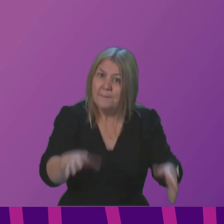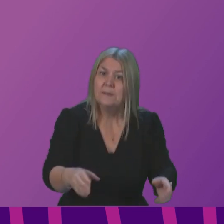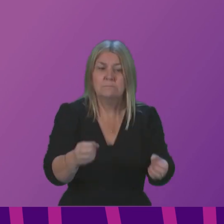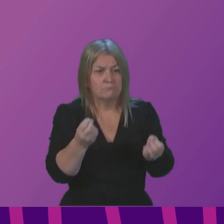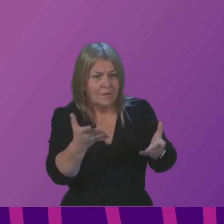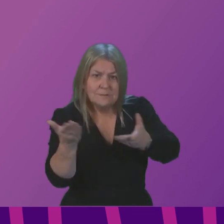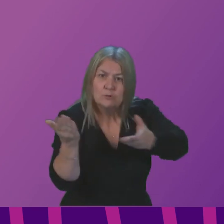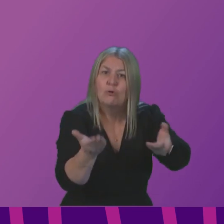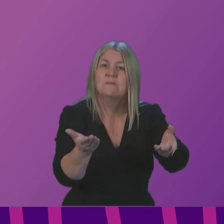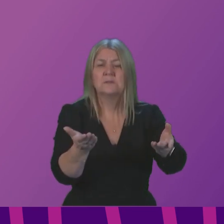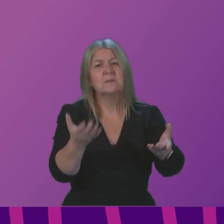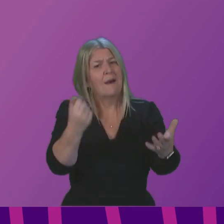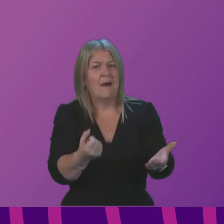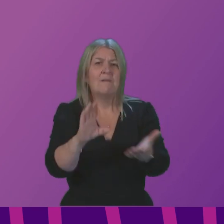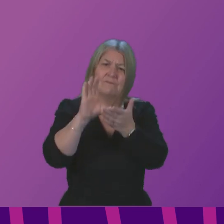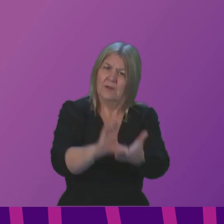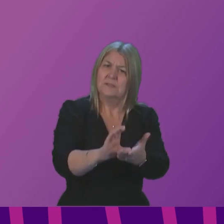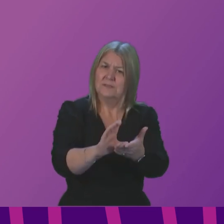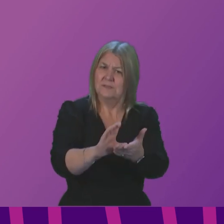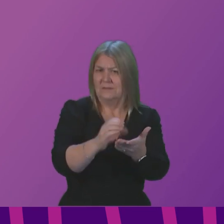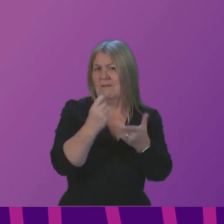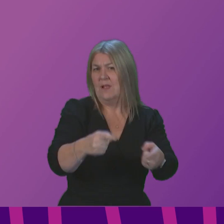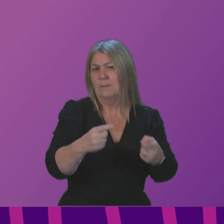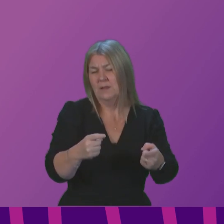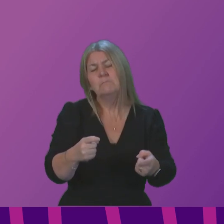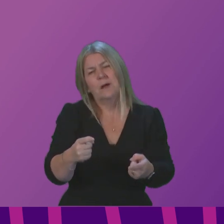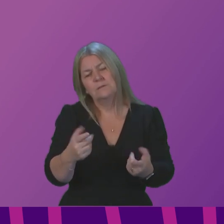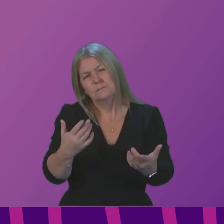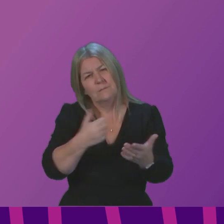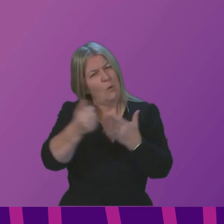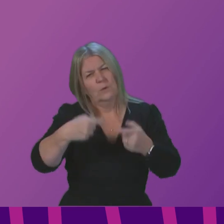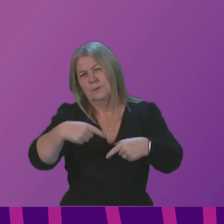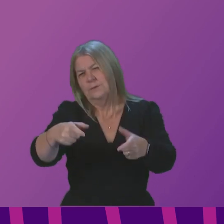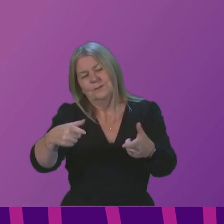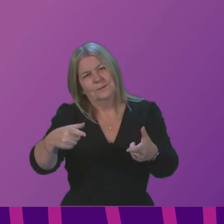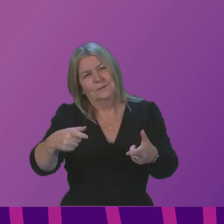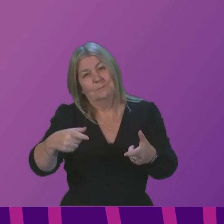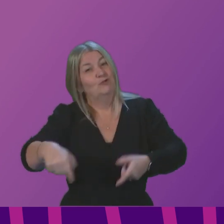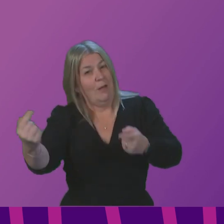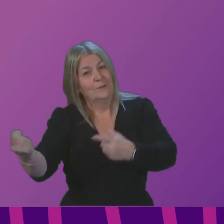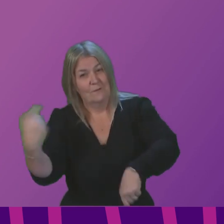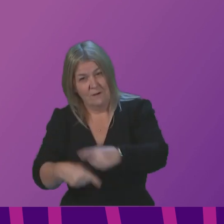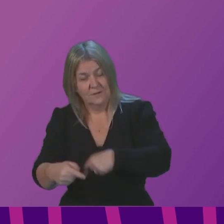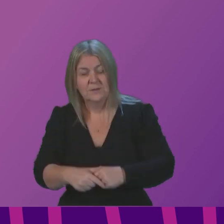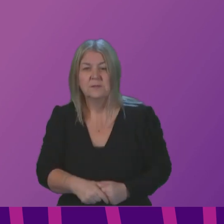funding that they need, although that will continue to be challenging. Of course, given the range of circumstances—I am not talking specifically about domestic